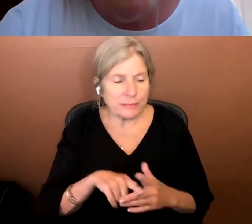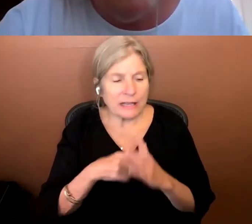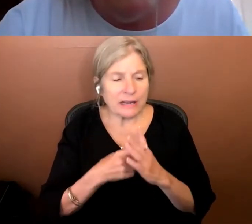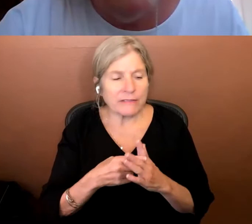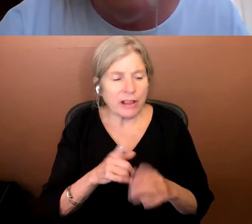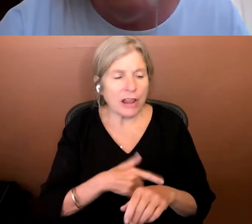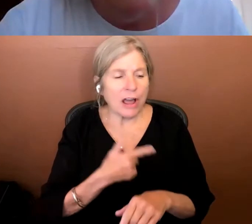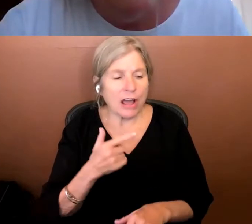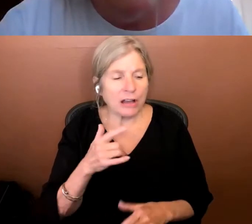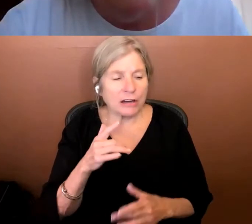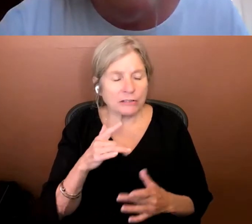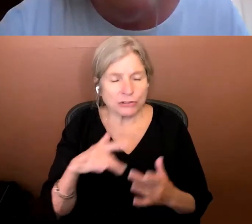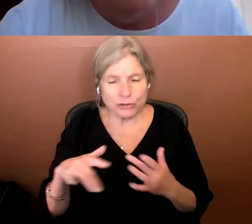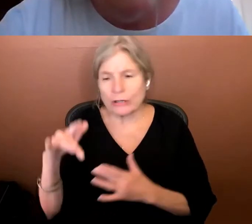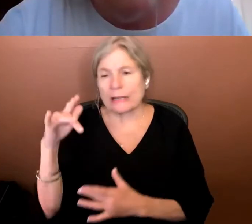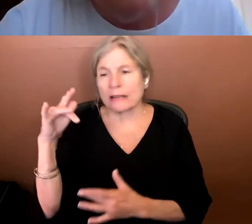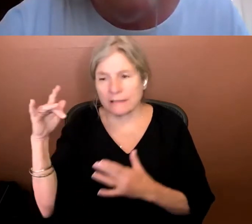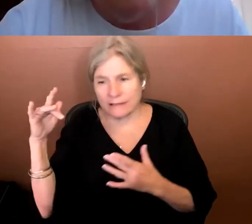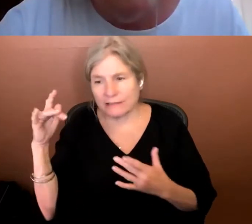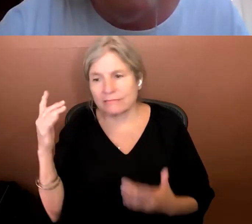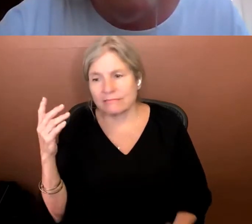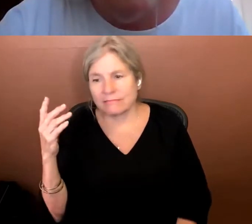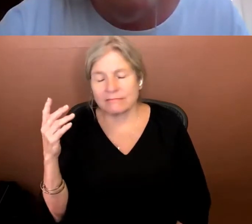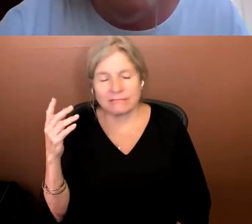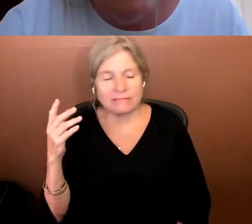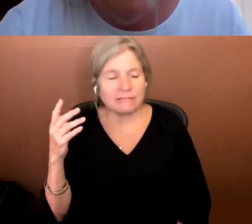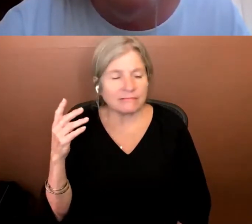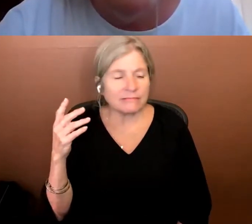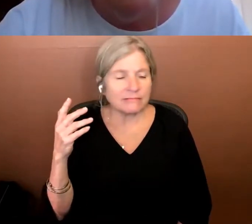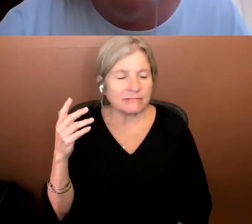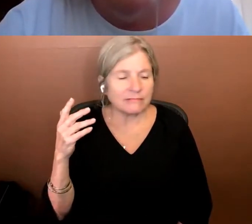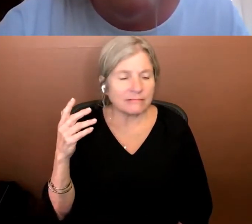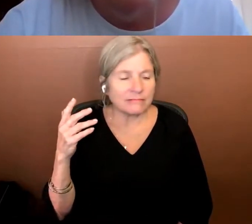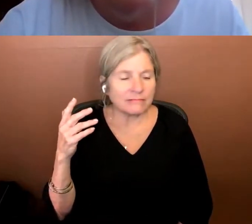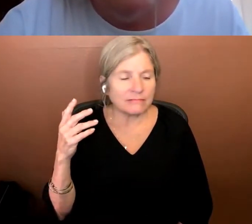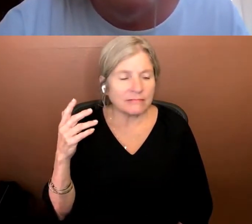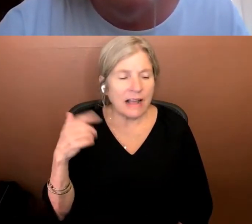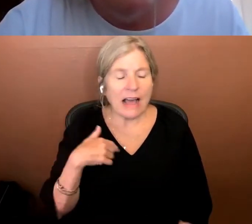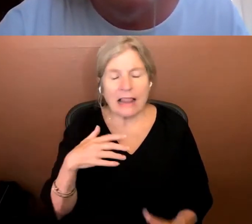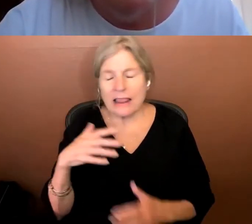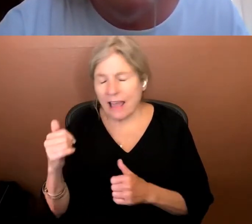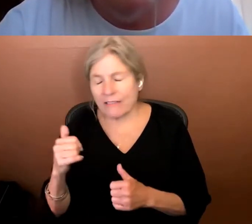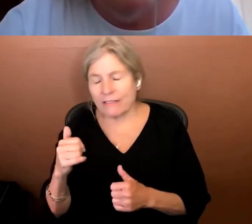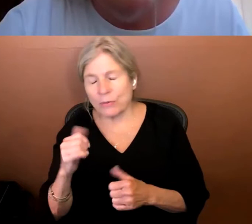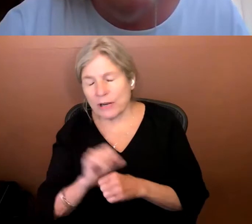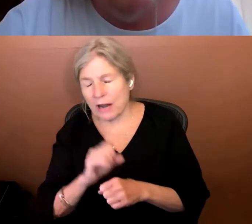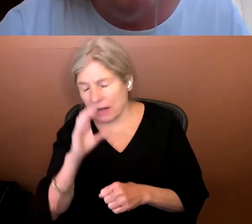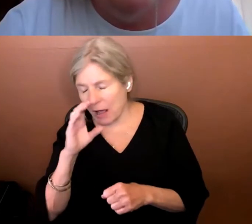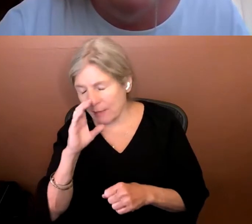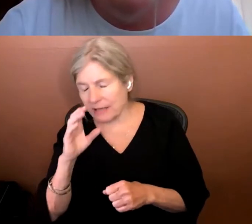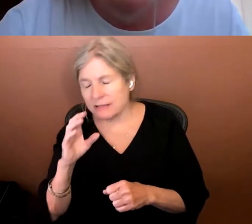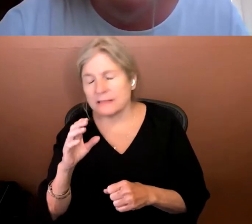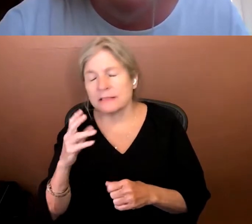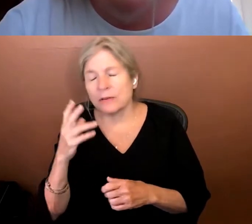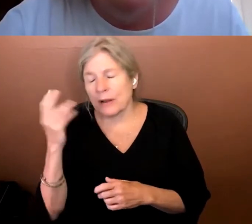that went out of comics, came back again, and went to music, etc. It's on ongoing